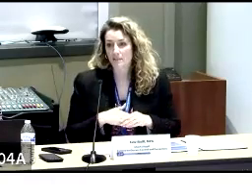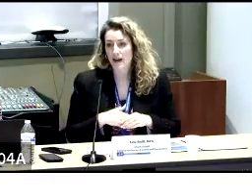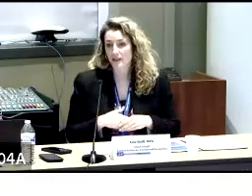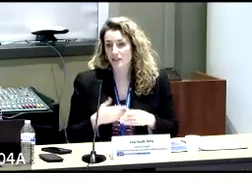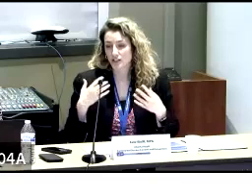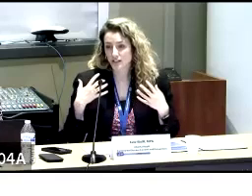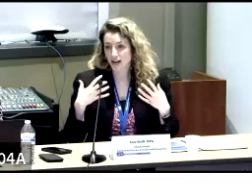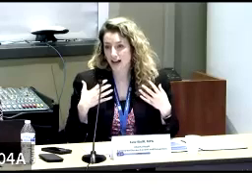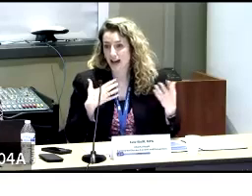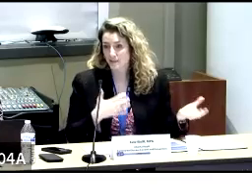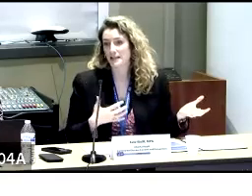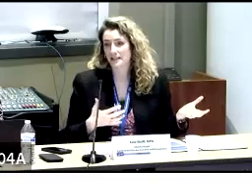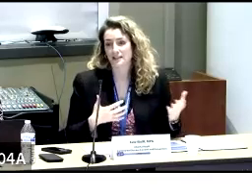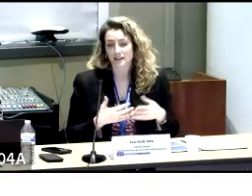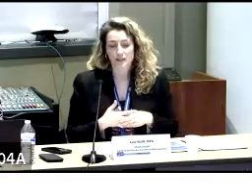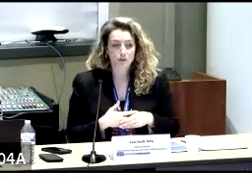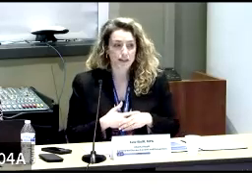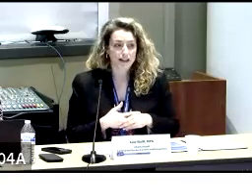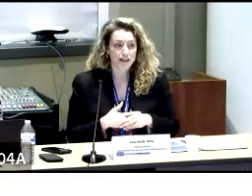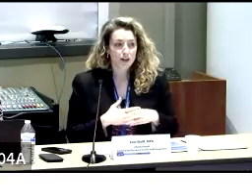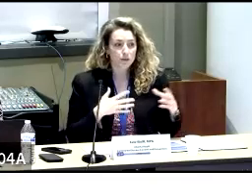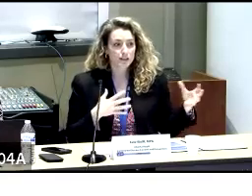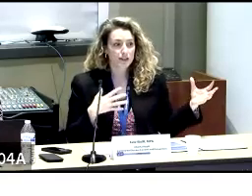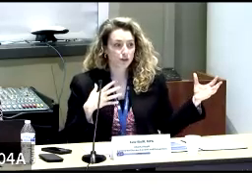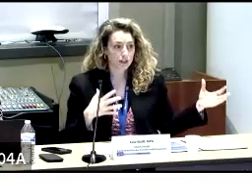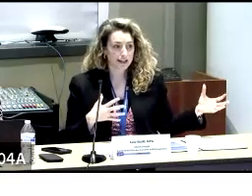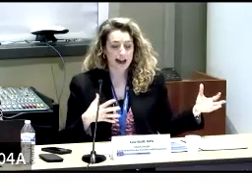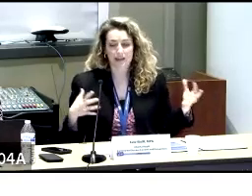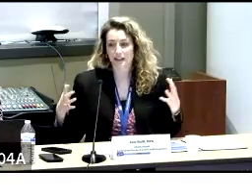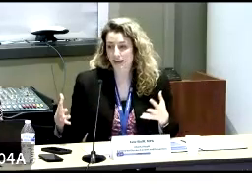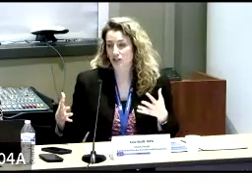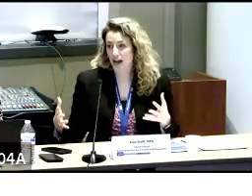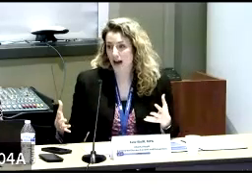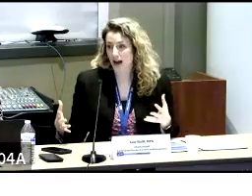And then just, as Mandy discussed this morning, really looking at the next chapter